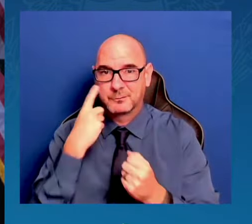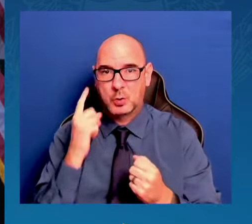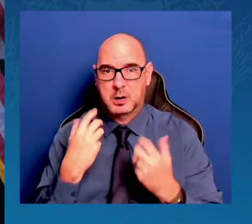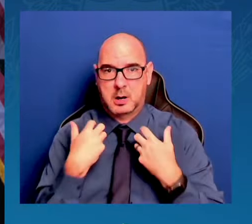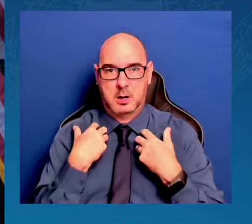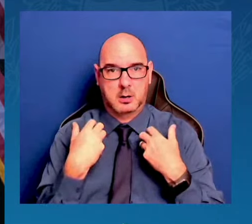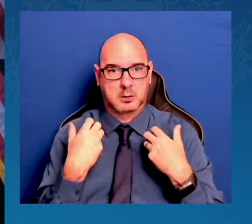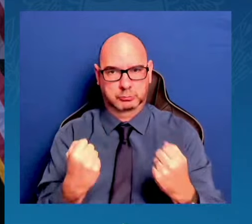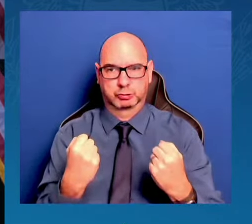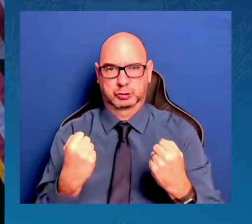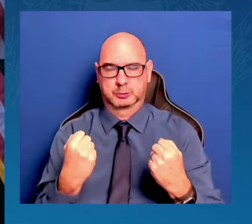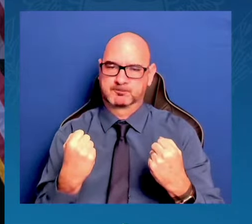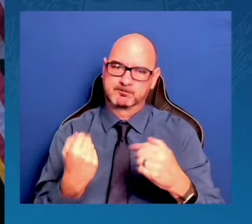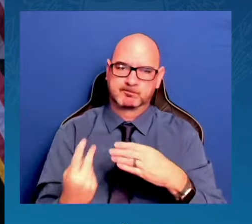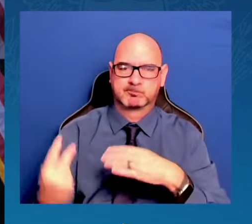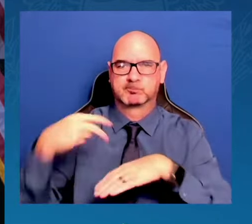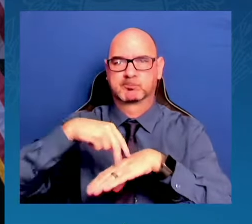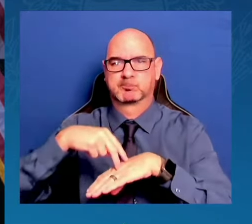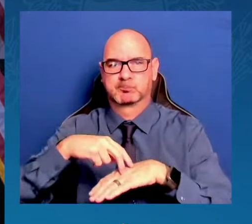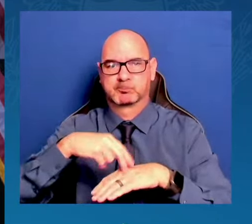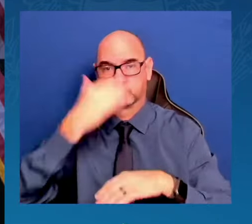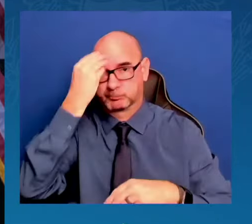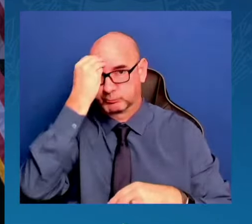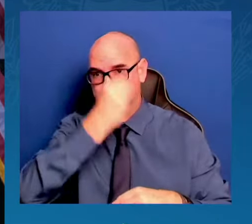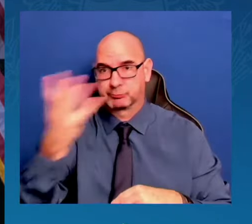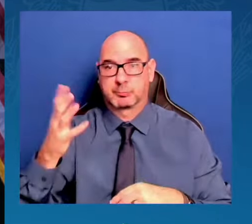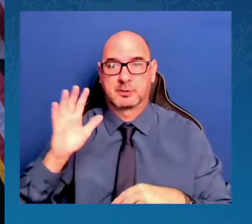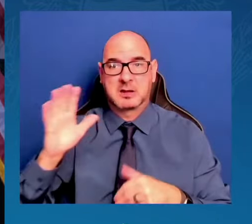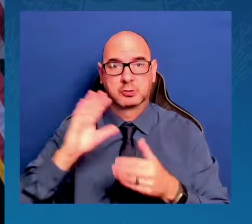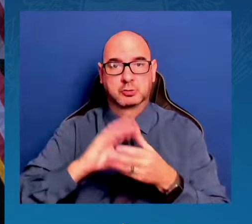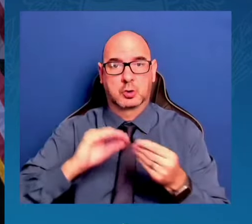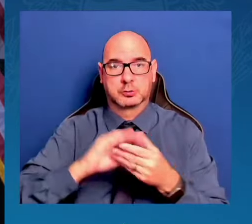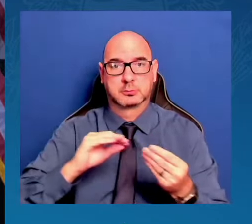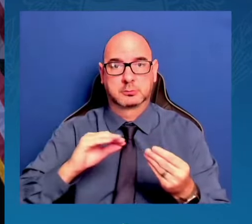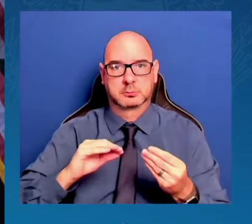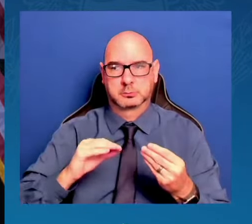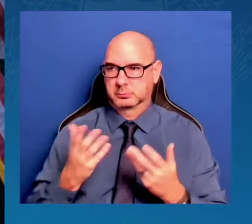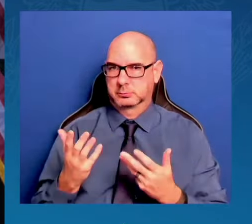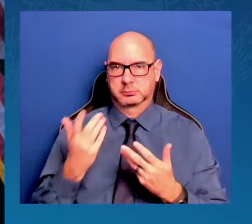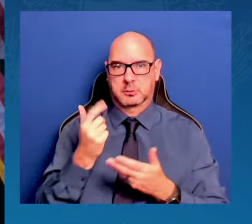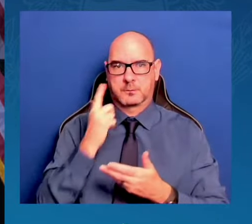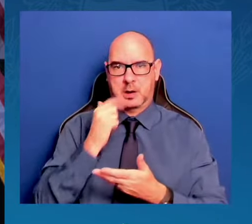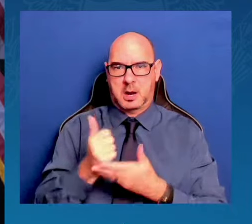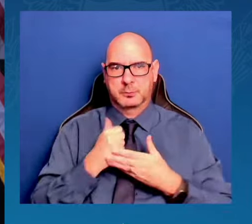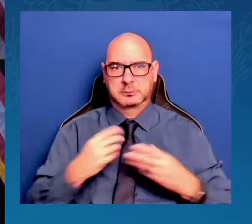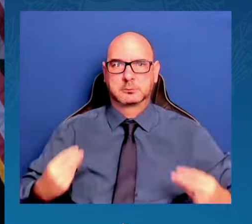in a way that will inspire so many individuals and their families to know they are not alone.